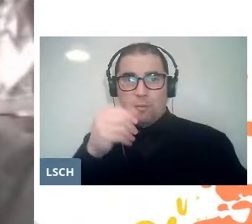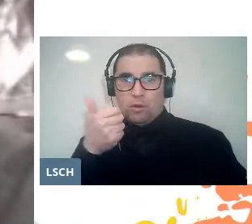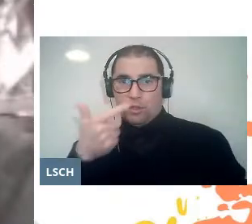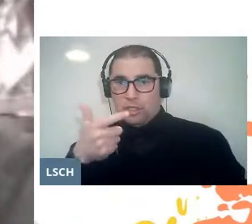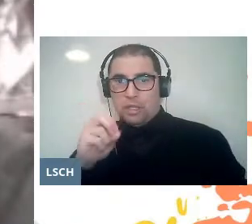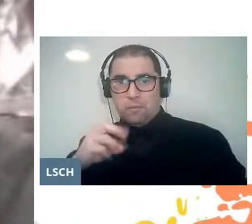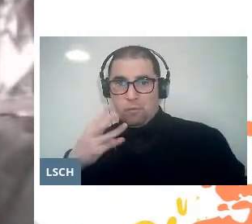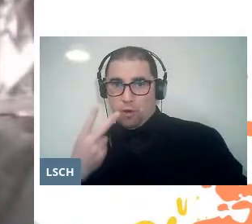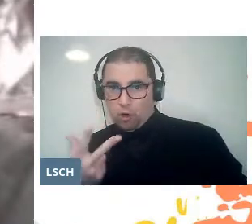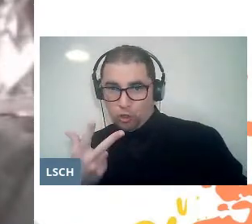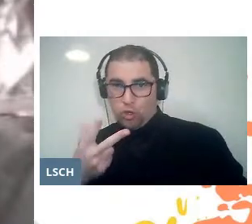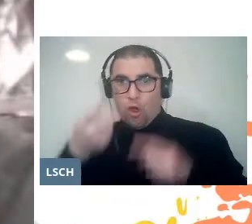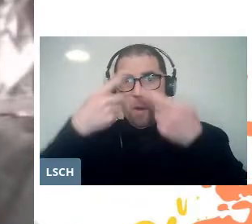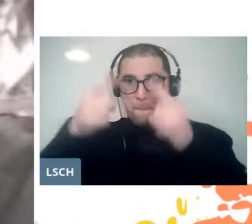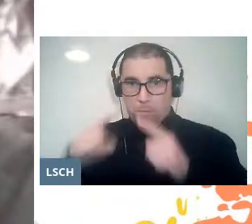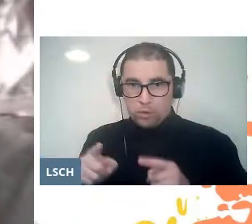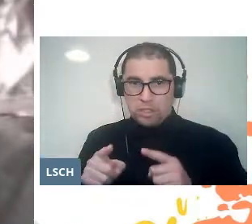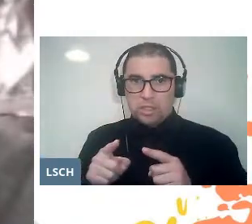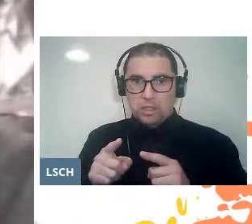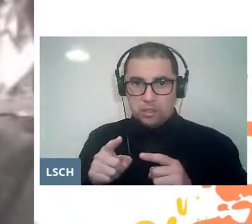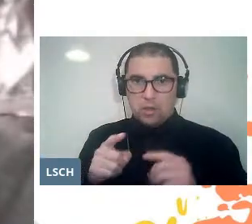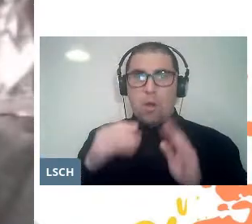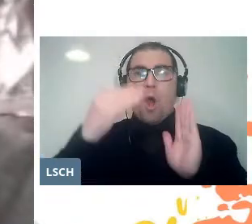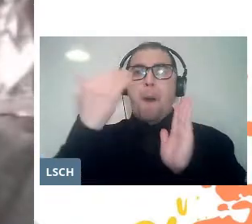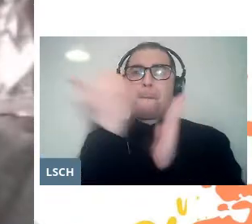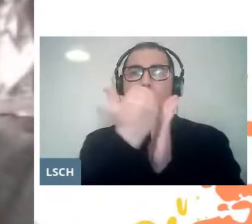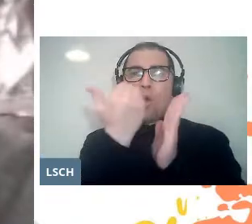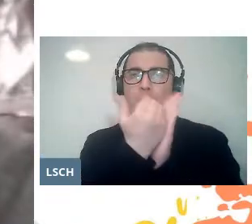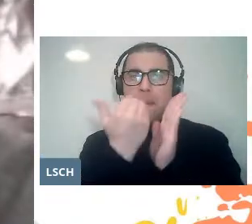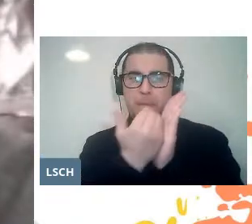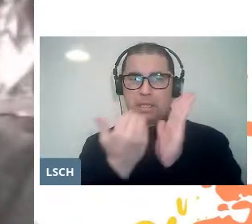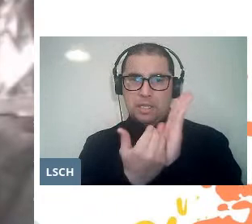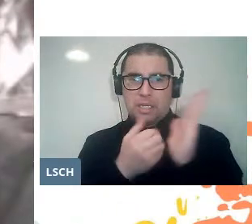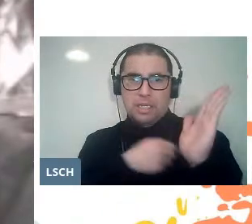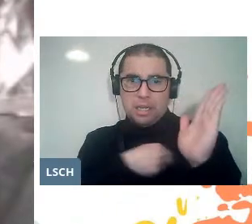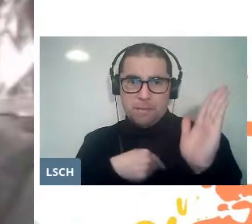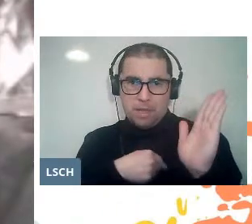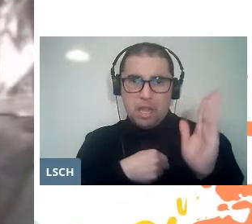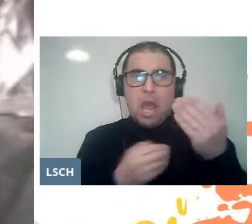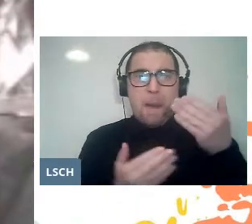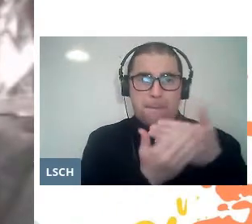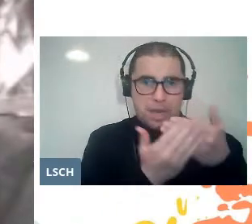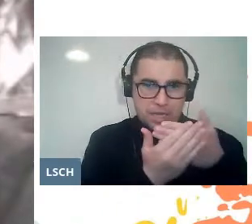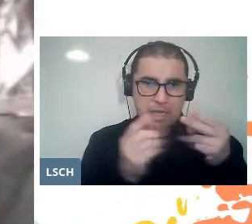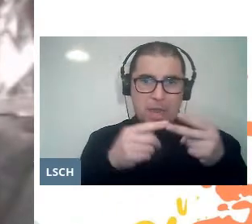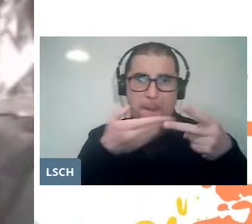compositions of a programmatic nature, called, morning, noon and afternoon,